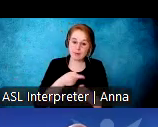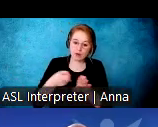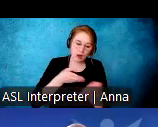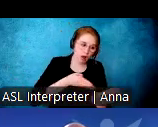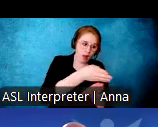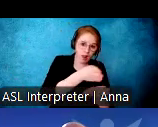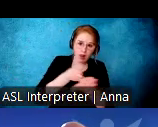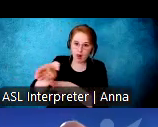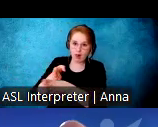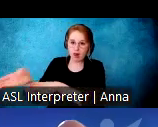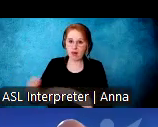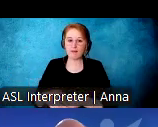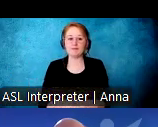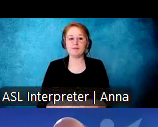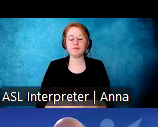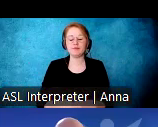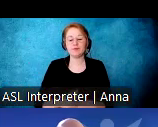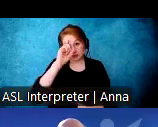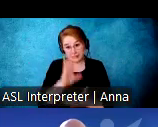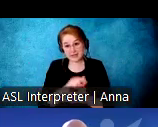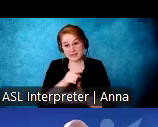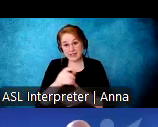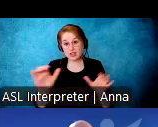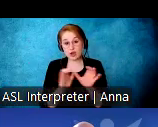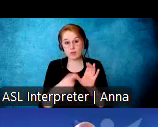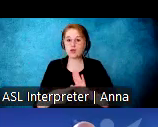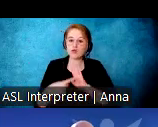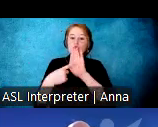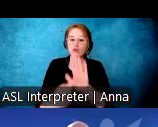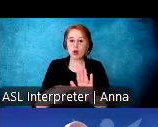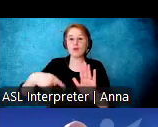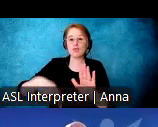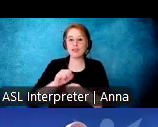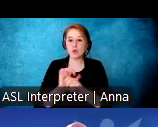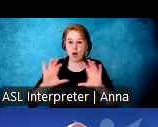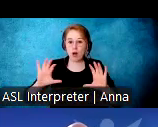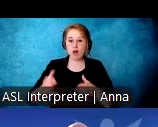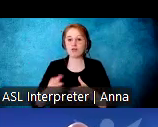We believe these certifications will show that this workforce is worth an investment